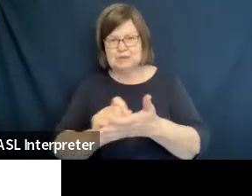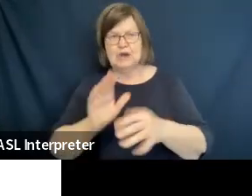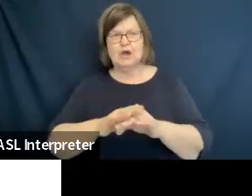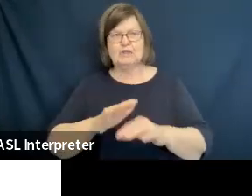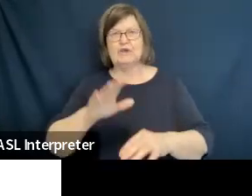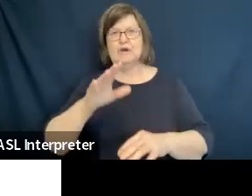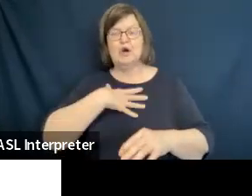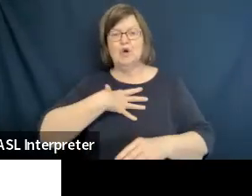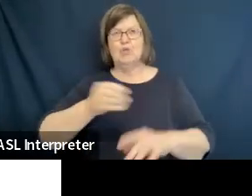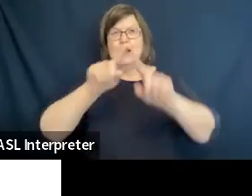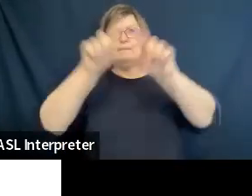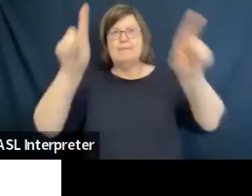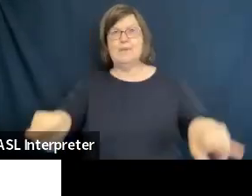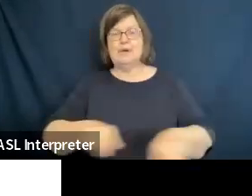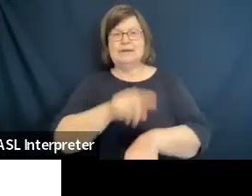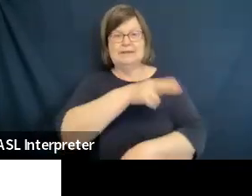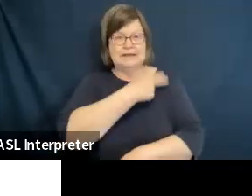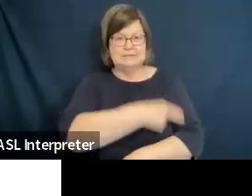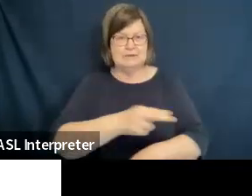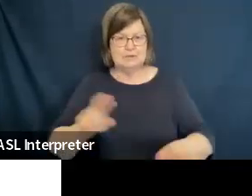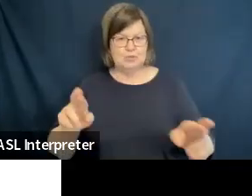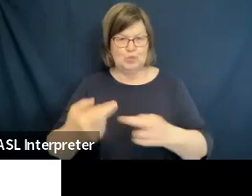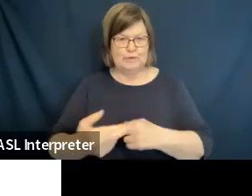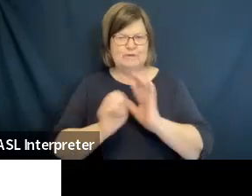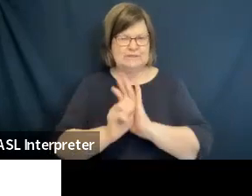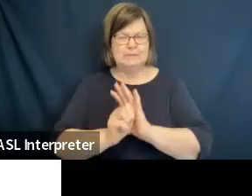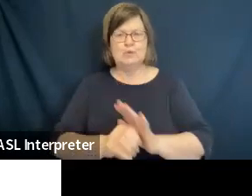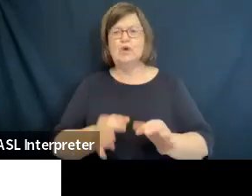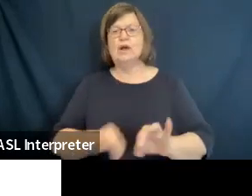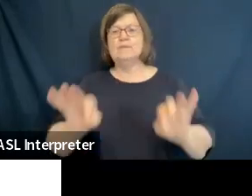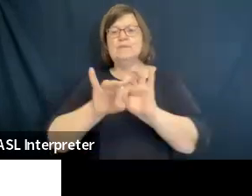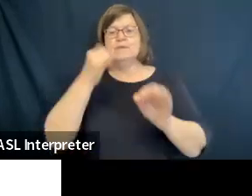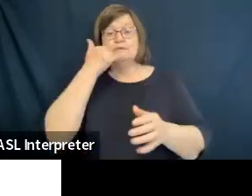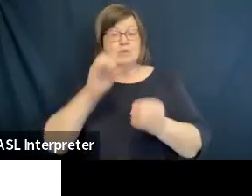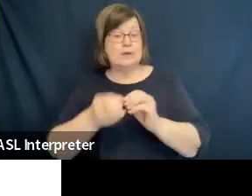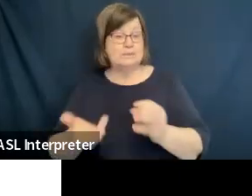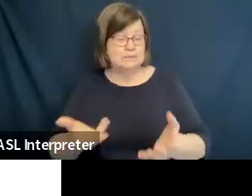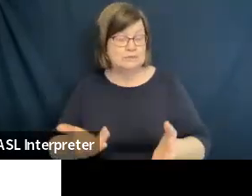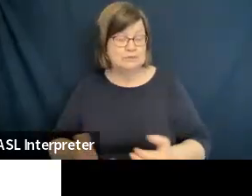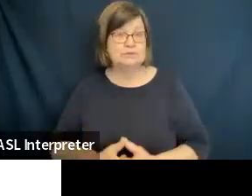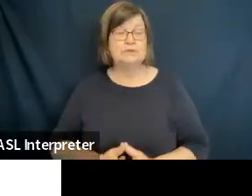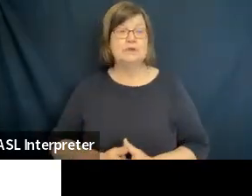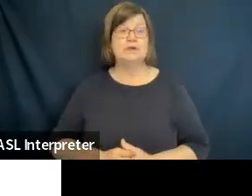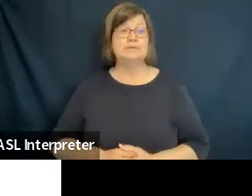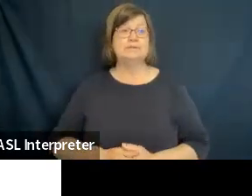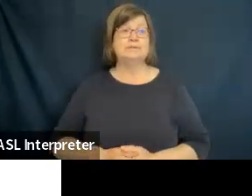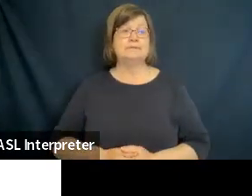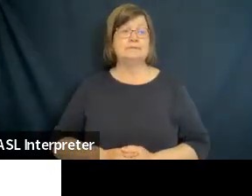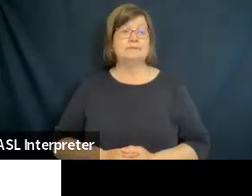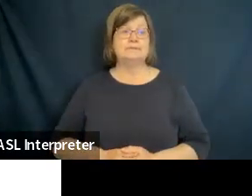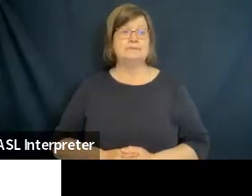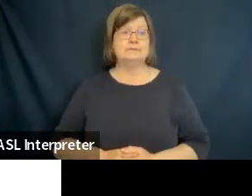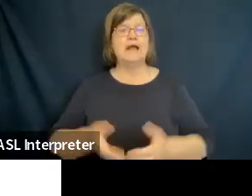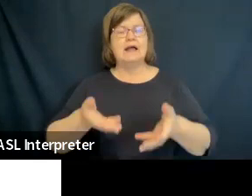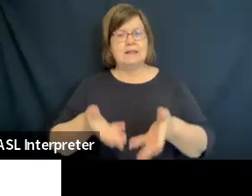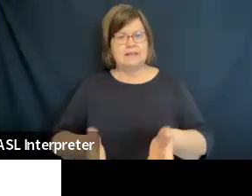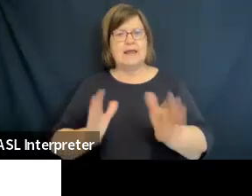in their hospital room, for example, or important phone numbers. Allowing someone to record it